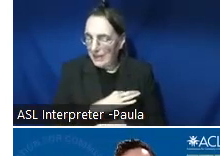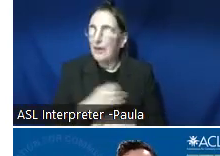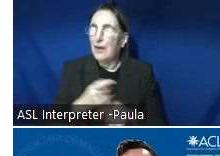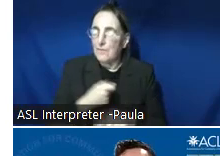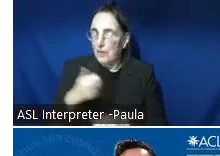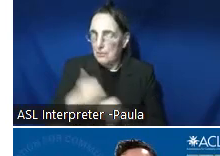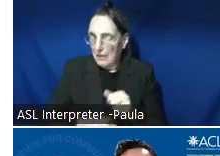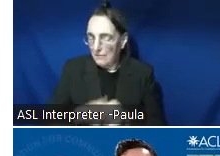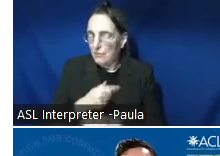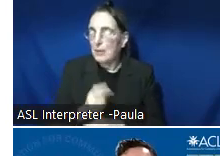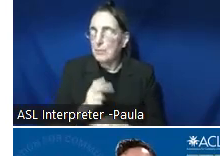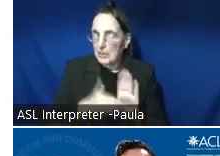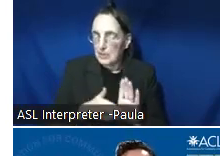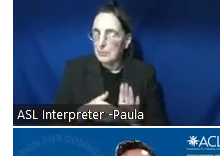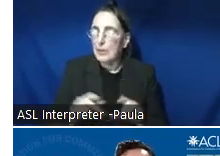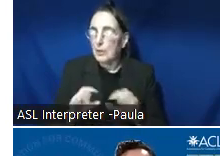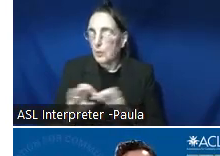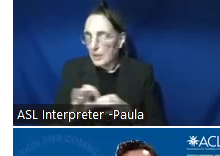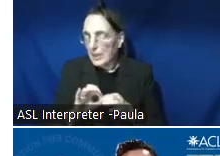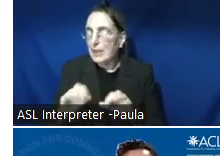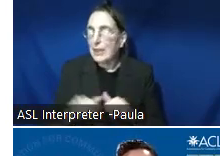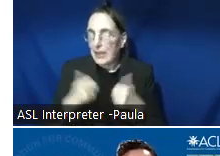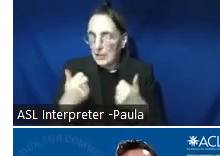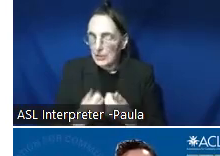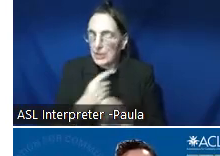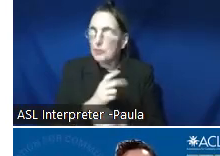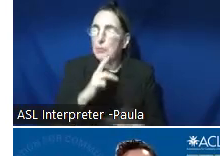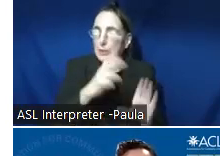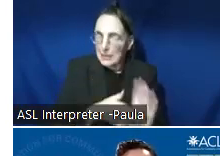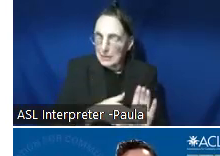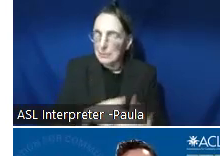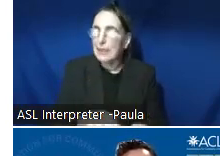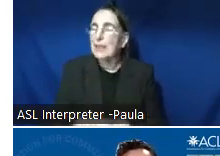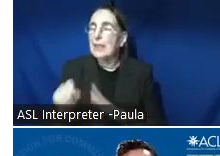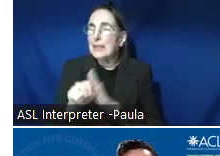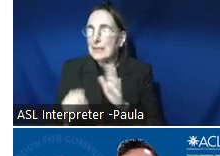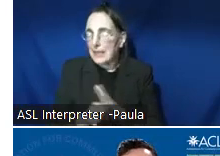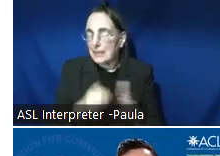listed on their application to participate in each of these activities. Additionally, states may want to dedicate some